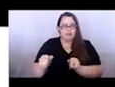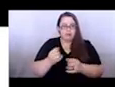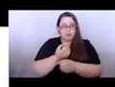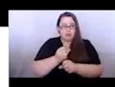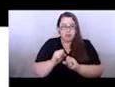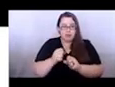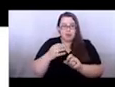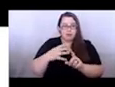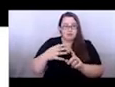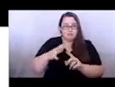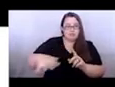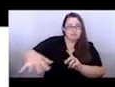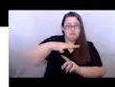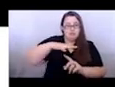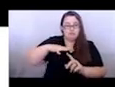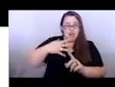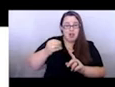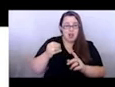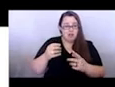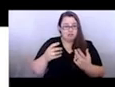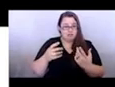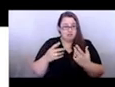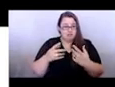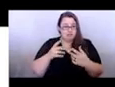So when we are able to achieve healthy boundaries,